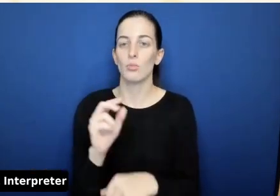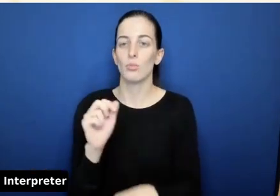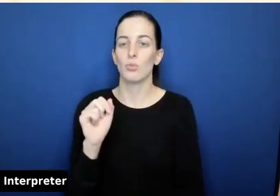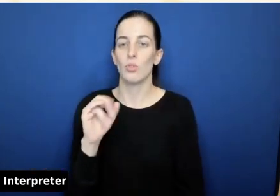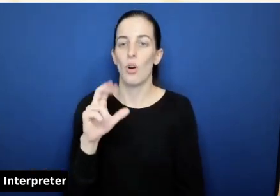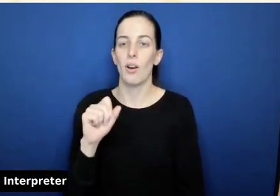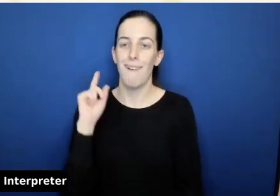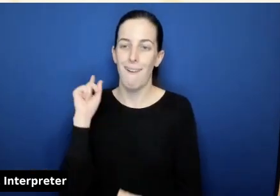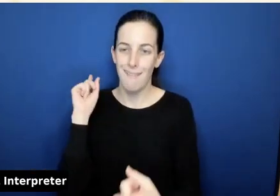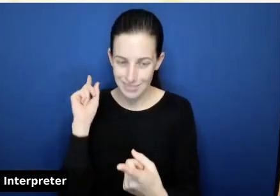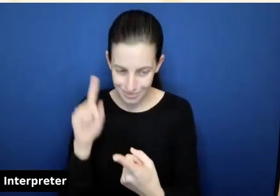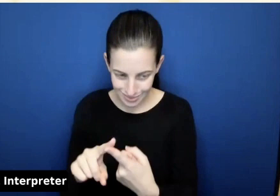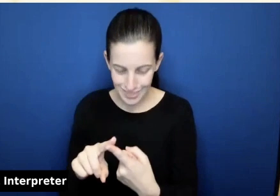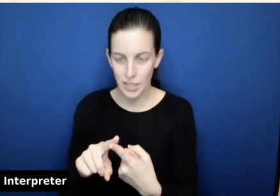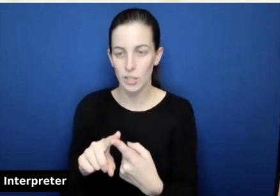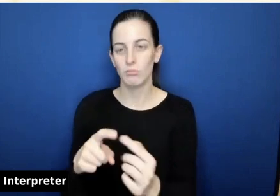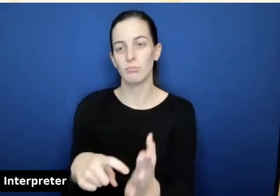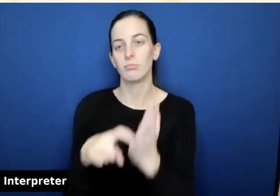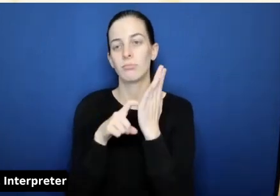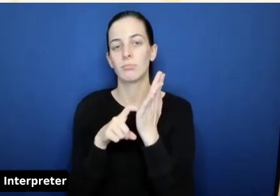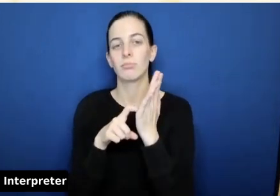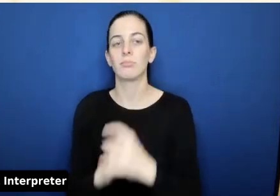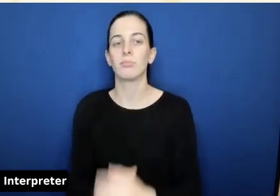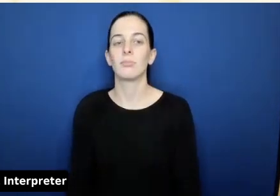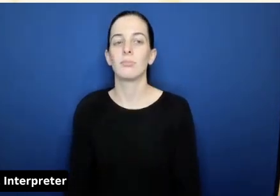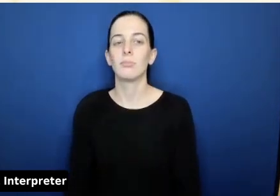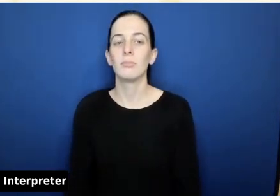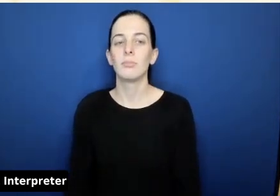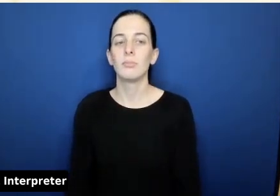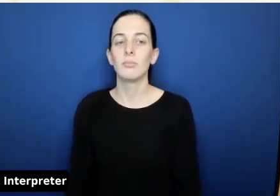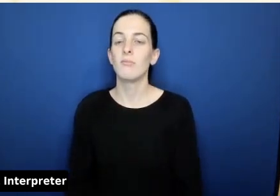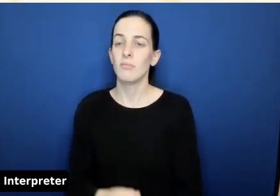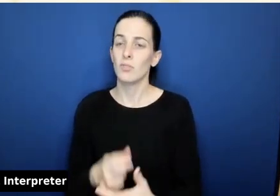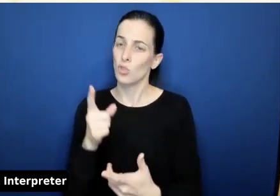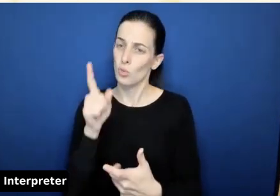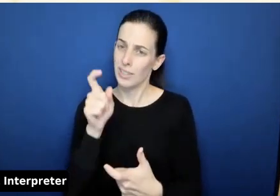Upskill yourself with the latest ARIA specification that is currently 1.2.